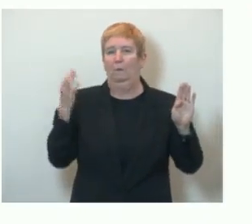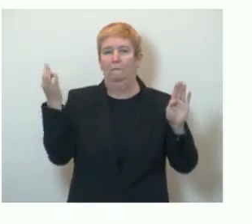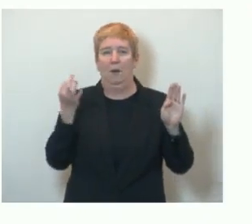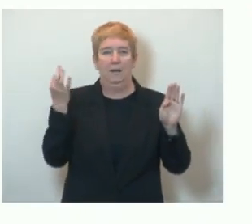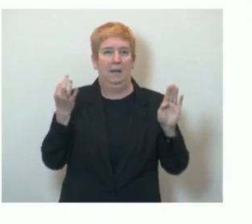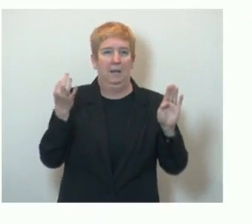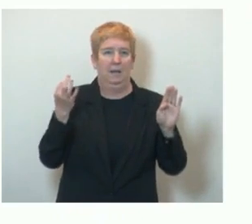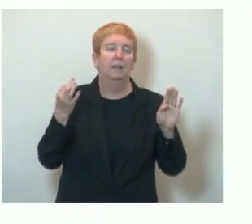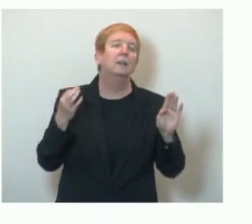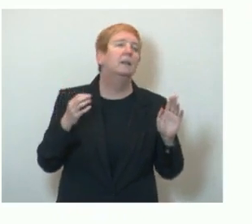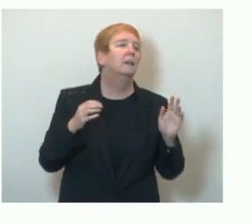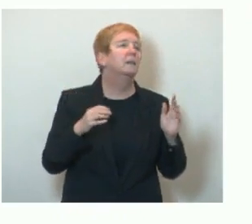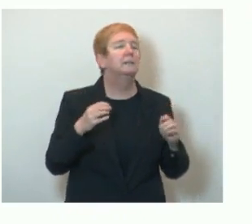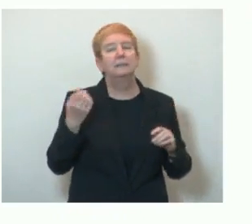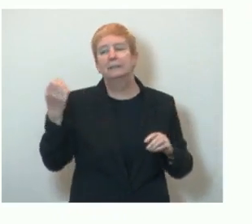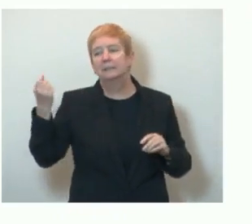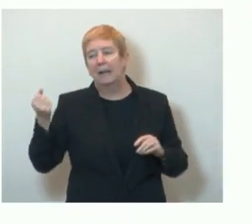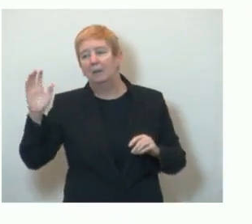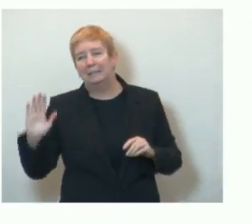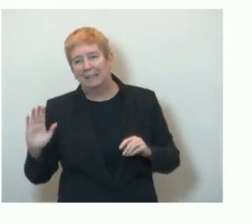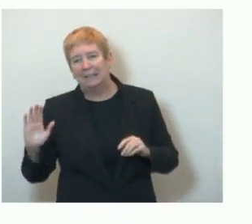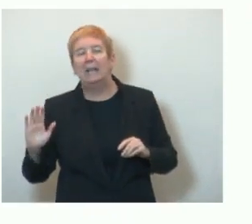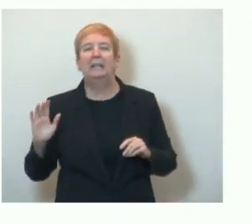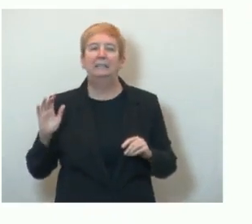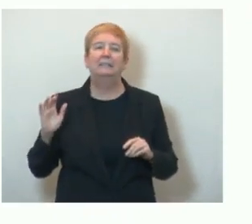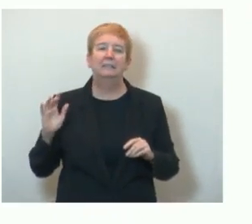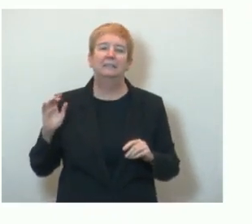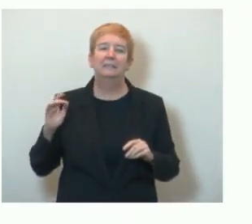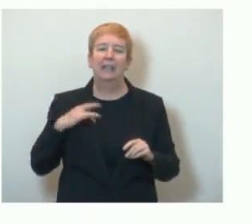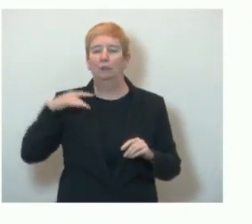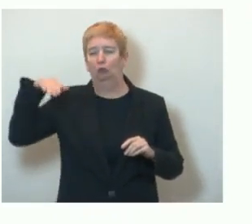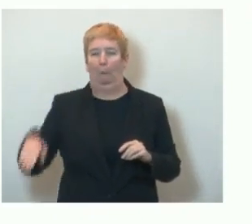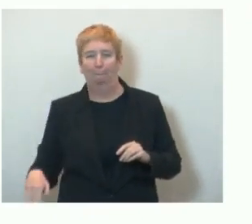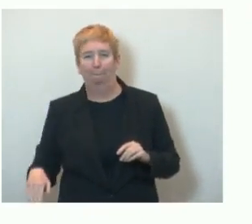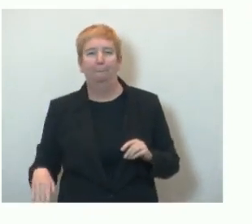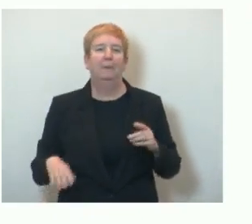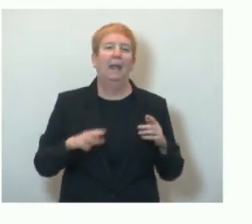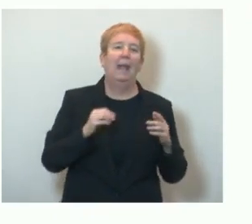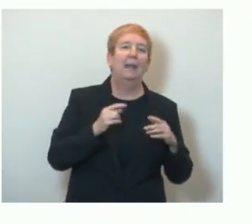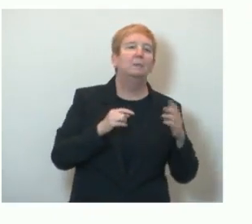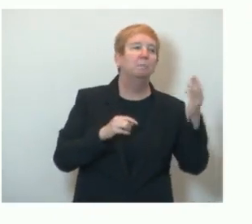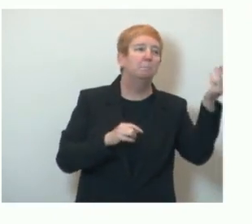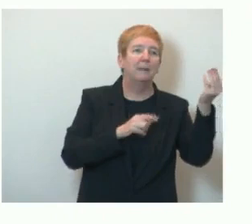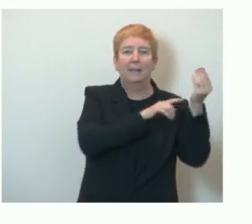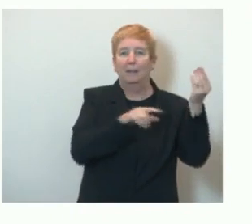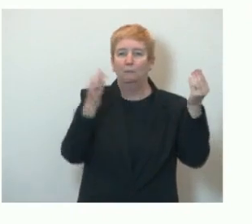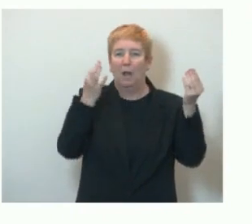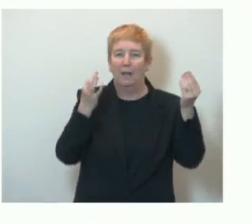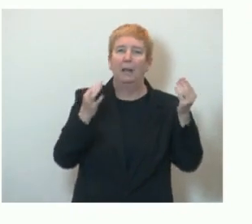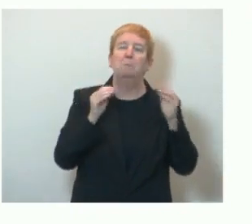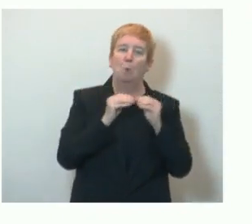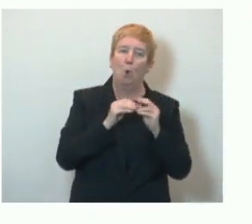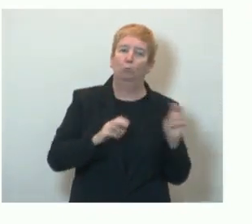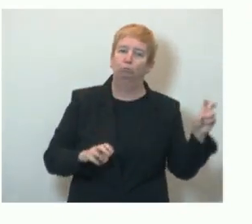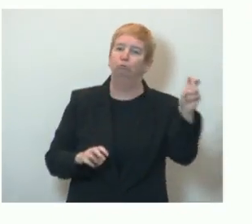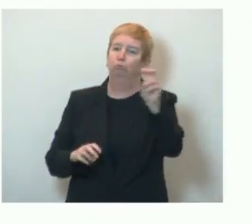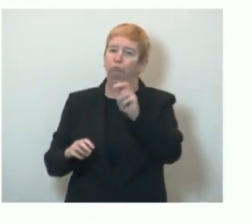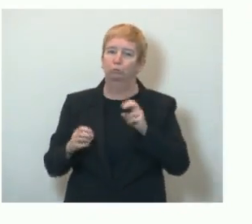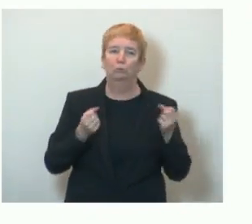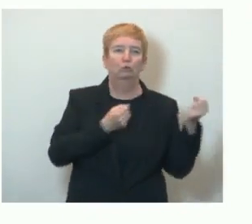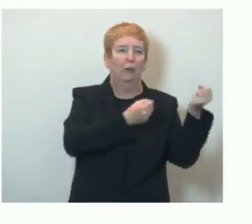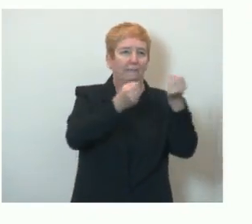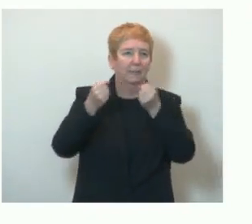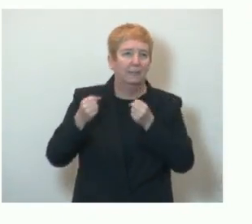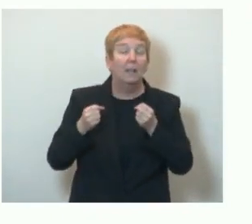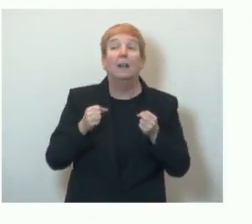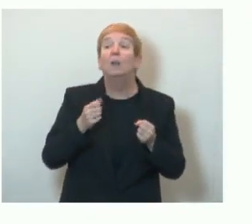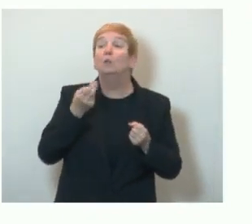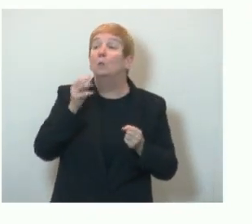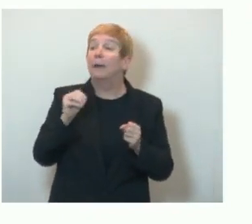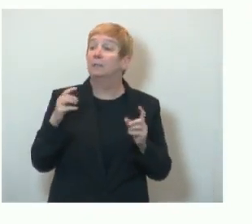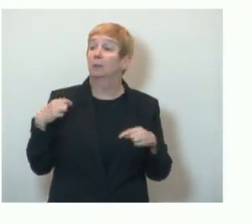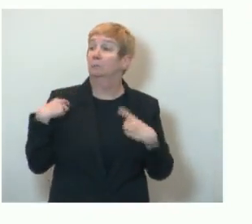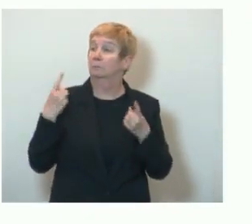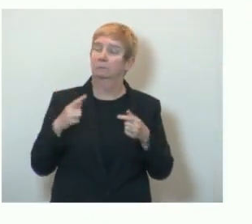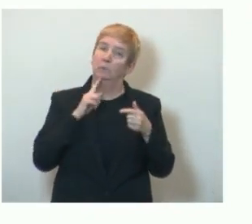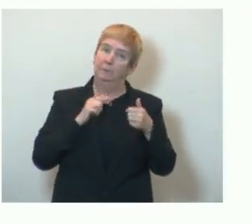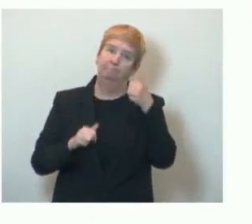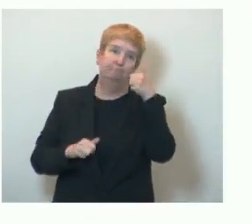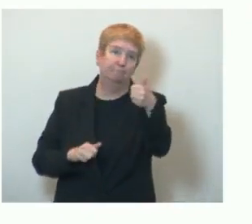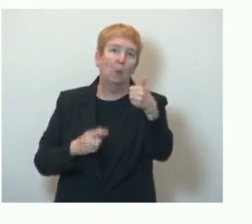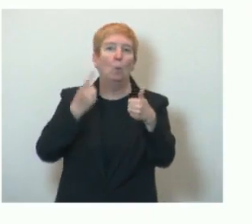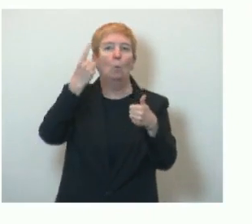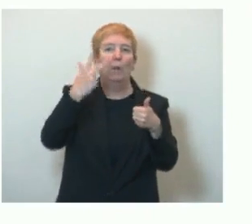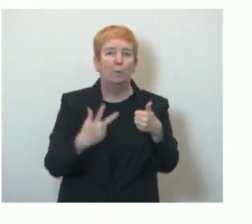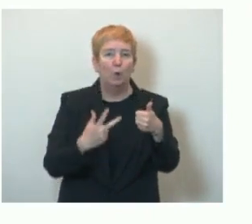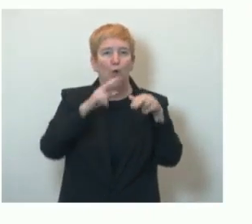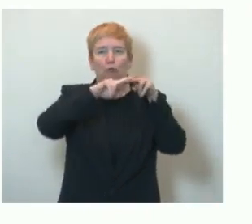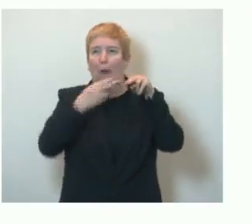THIS IS THAT SUNDAY MONDAY, TUESDAY, WEDNESDAY, THURSDAY, FRIDAY DOTS WHERE SATURDAY AND SUNDAY OR THE LOWER PARTS OF THE CURVES AND THE WEEKDAYS OF THE HIGHER, NEW MEXICO’S DONE A